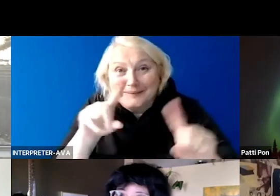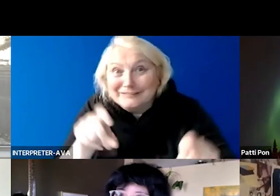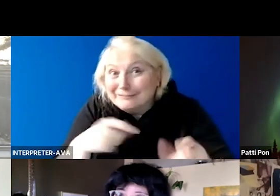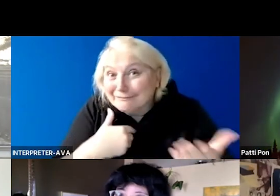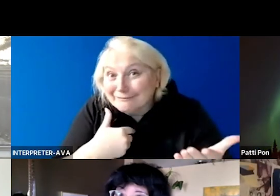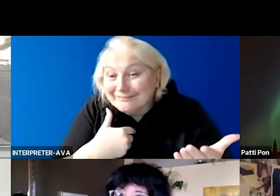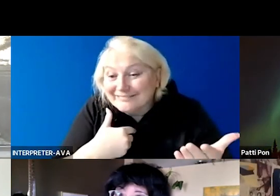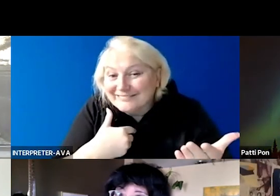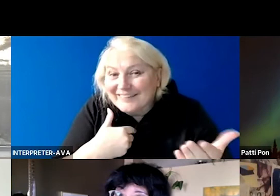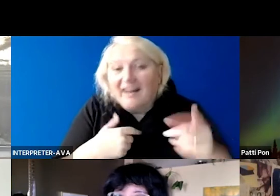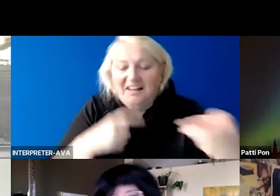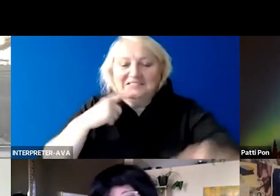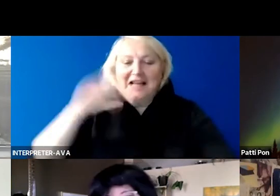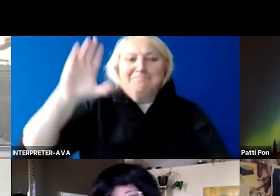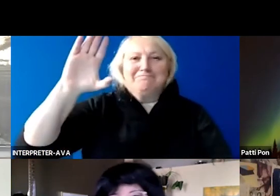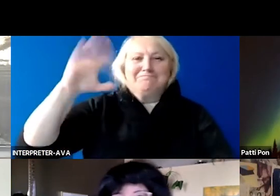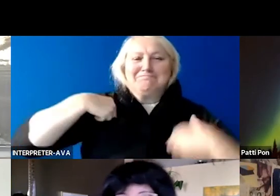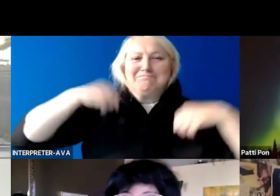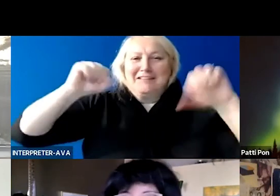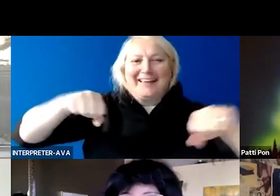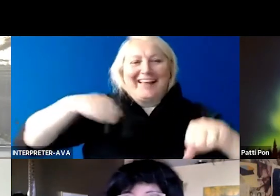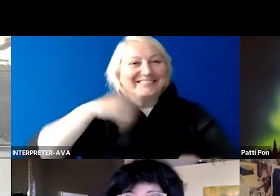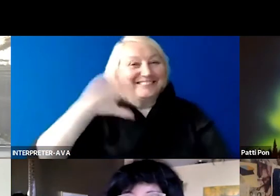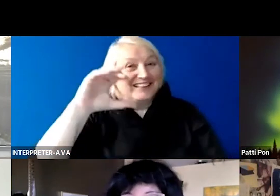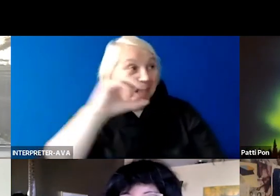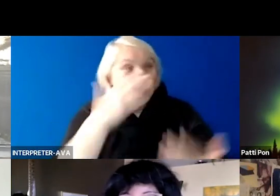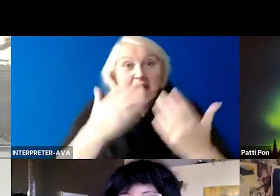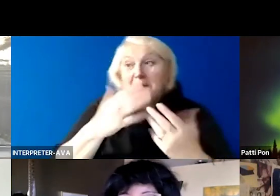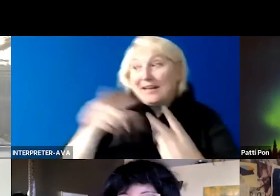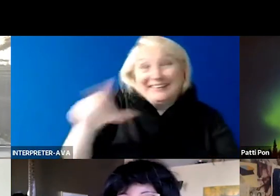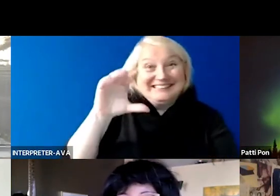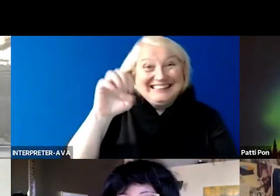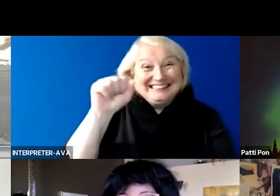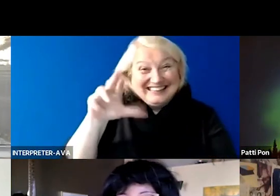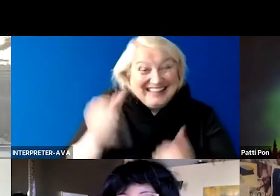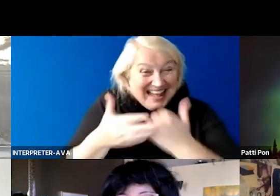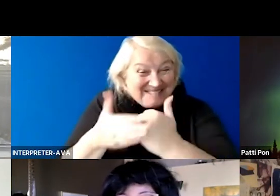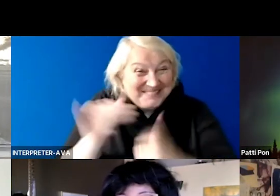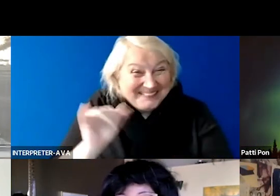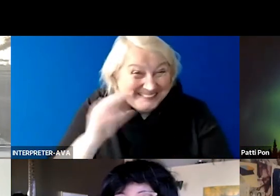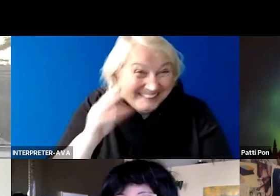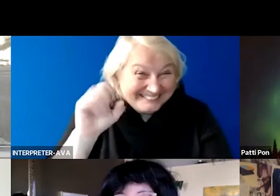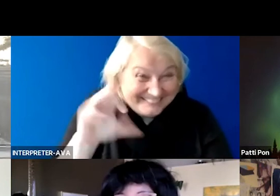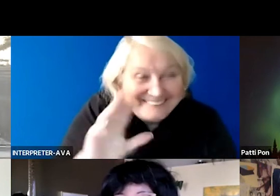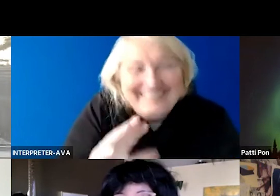I could jump in on this and if Cesar wants to also jump in on this and anyone. There's a few of us.